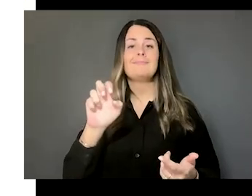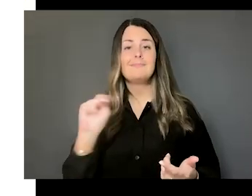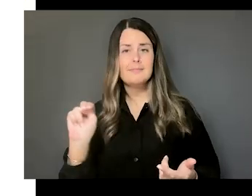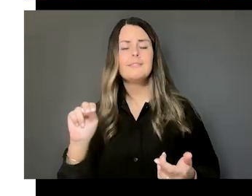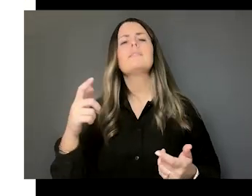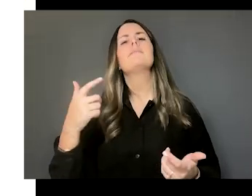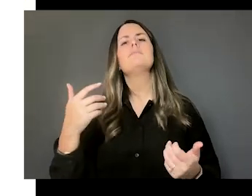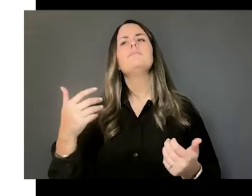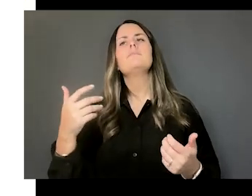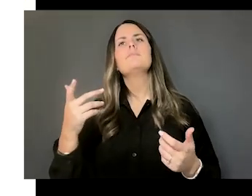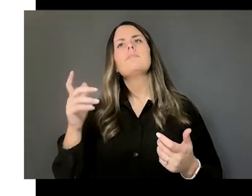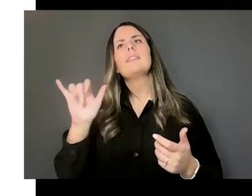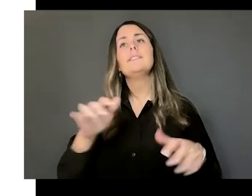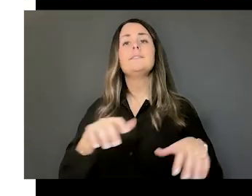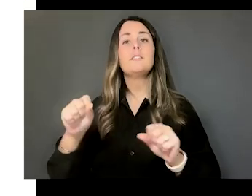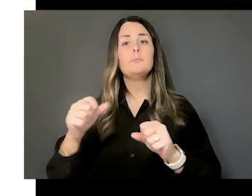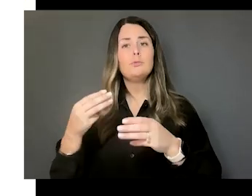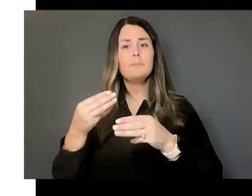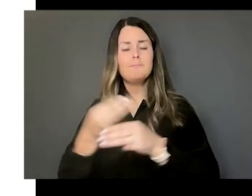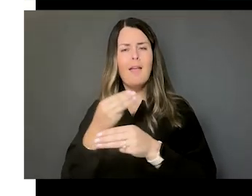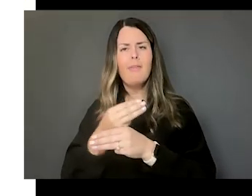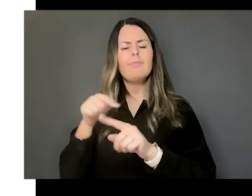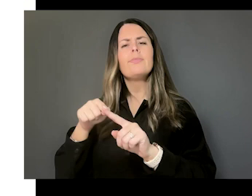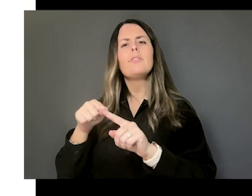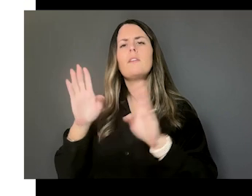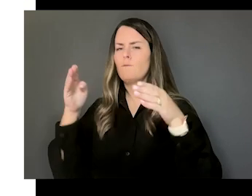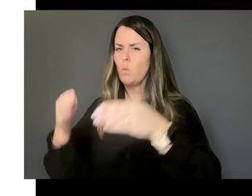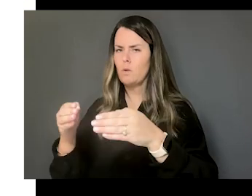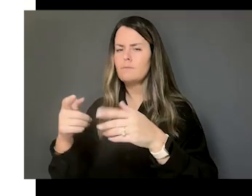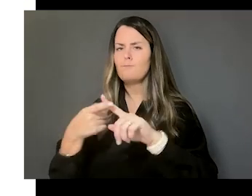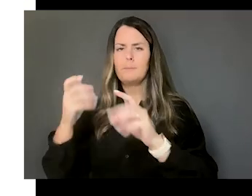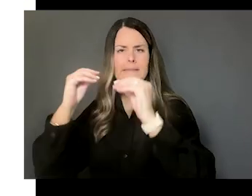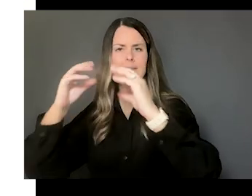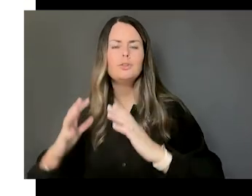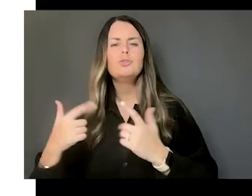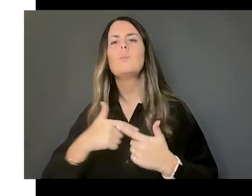adoptions are teacher focused. And so we decided to invest in our teachers